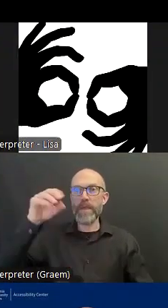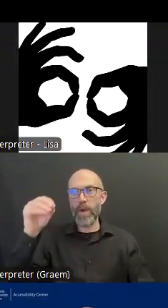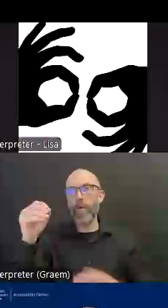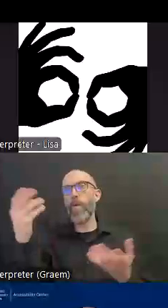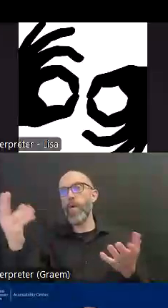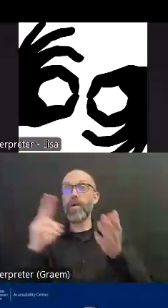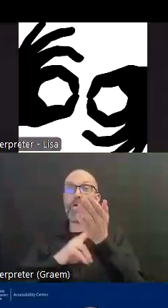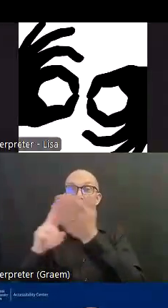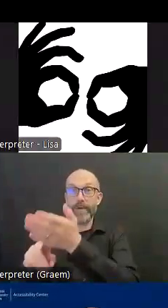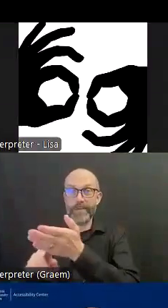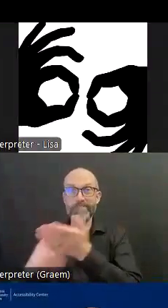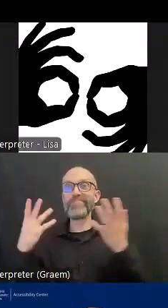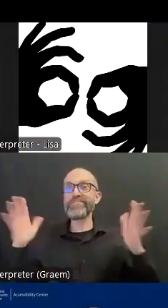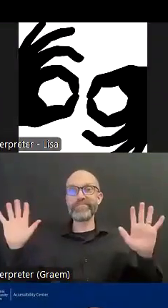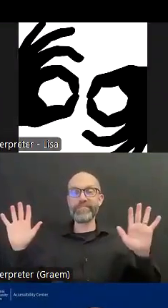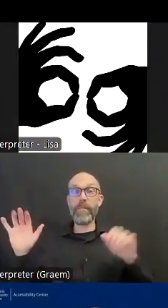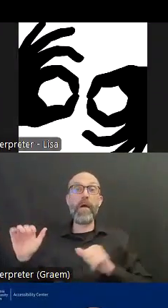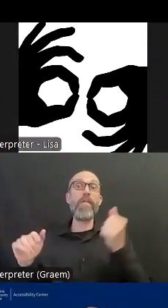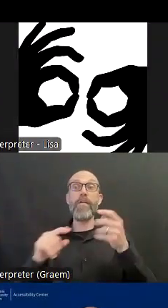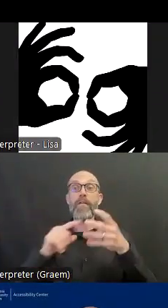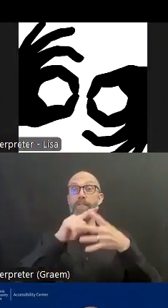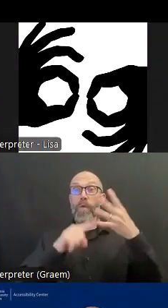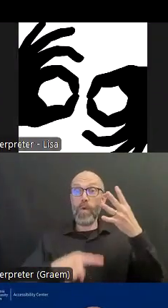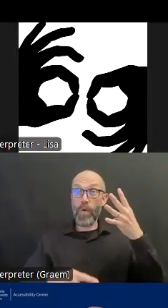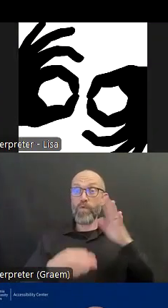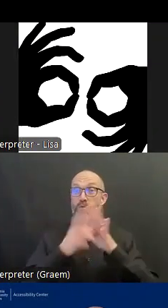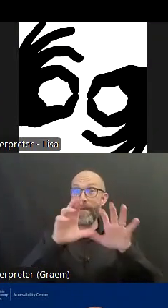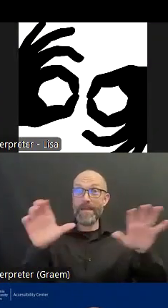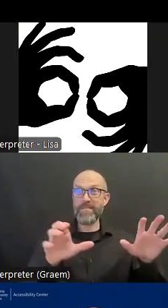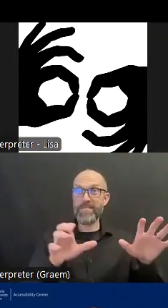We're not going to do any of the other four possible review activities.